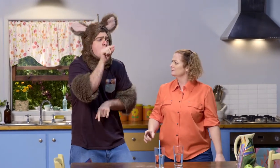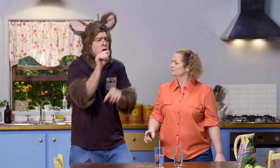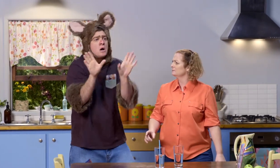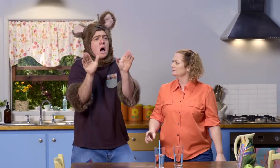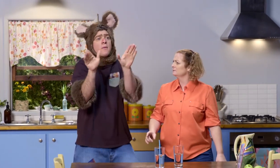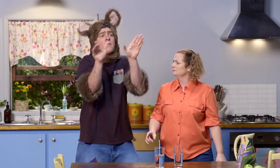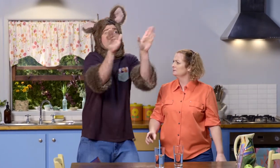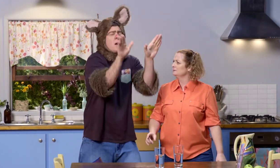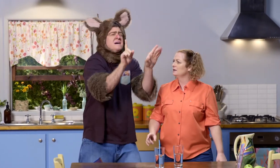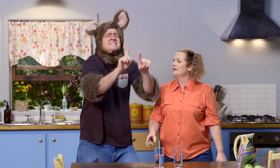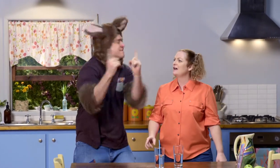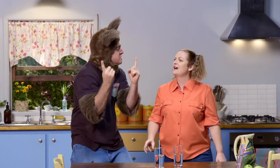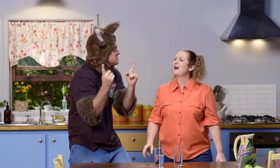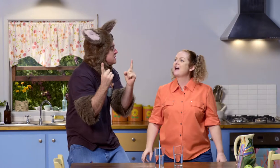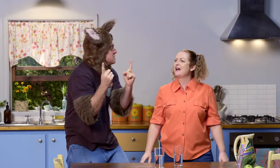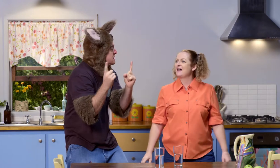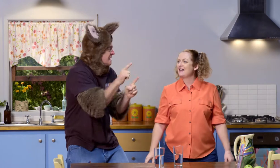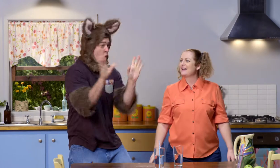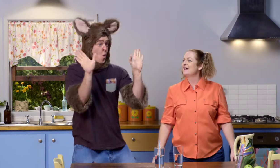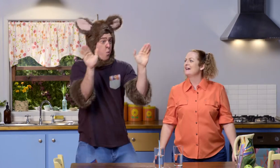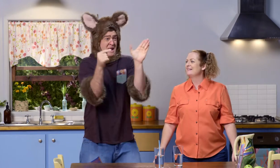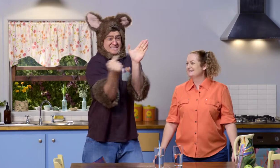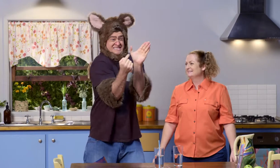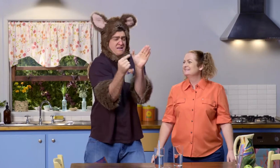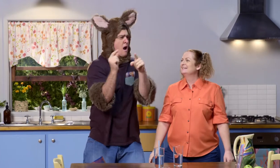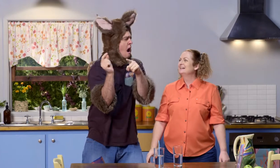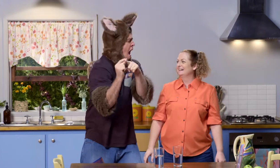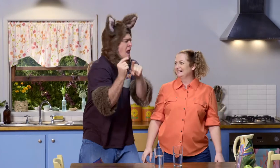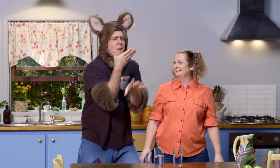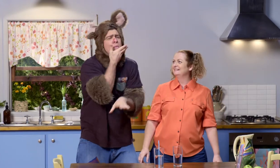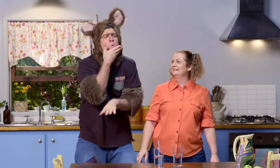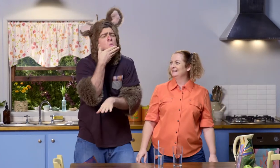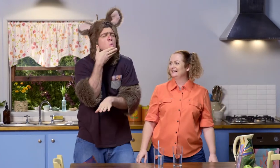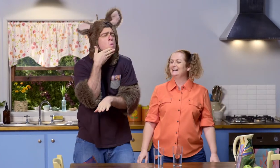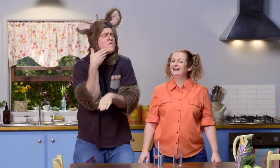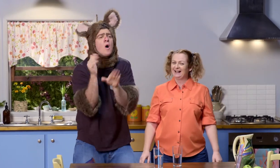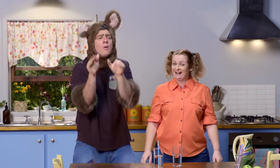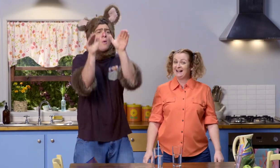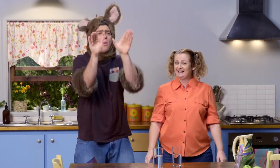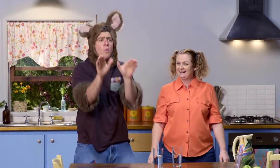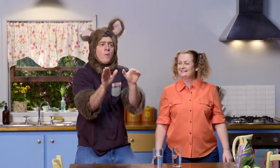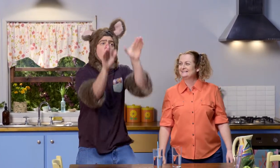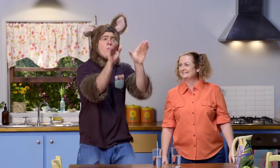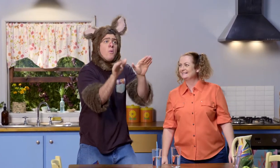It sort of flies like a bird, but it's a bit different. It's got wings, and it's got some beautiful colours on them.